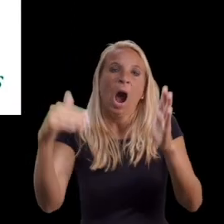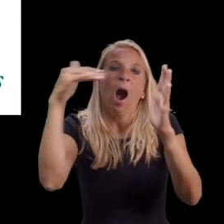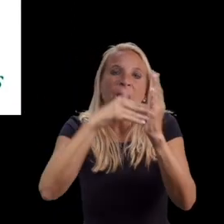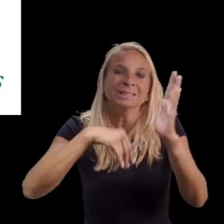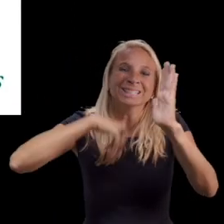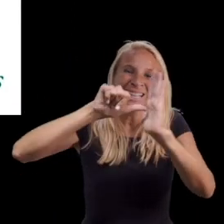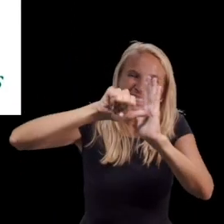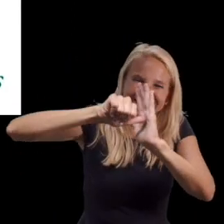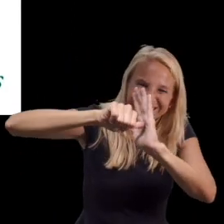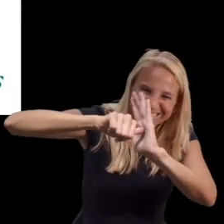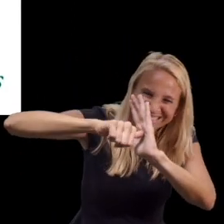We...